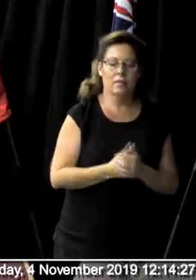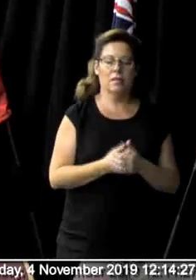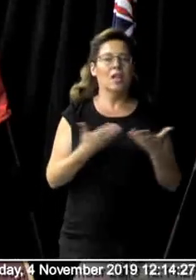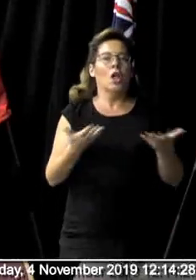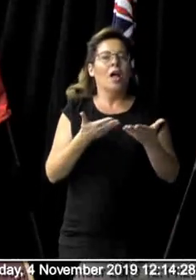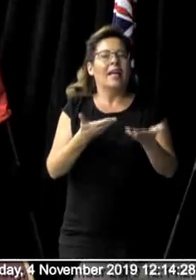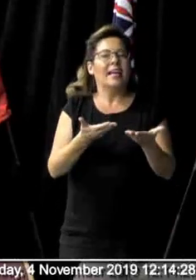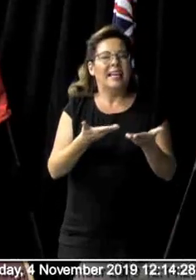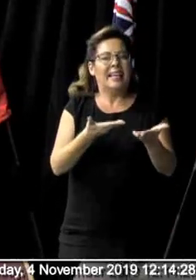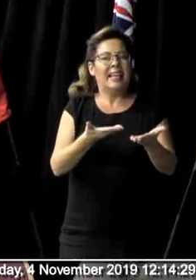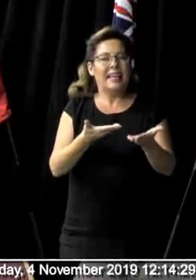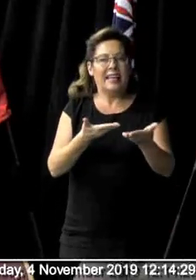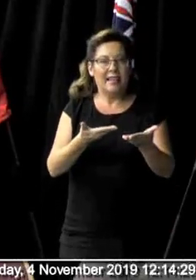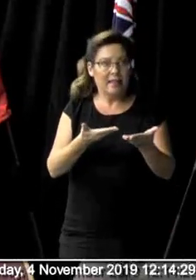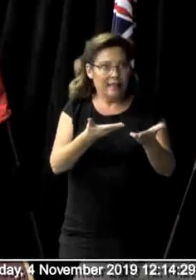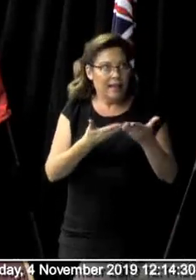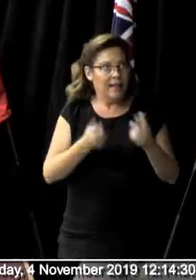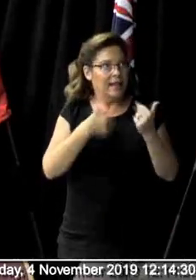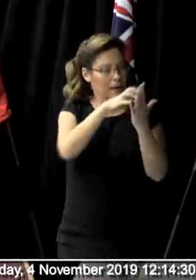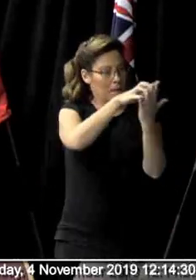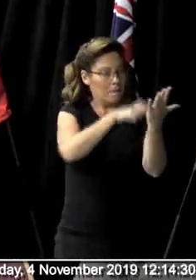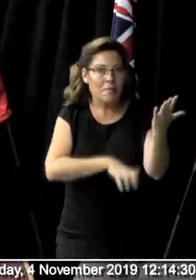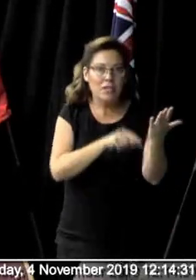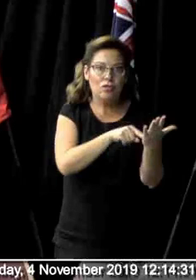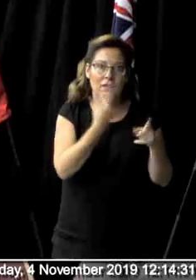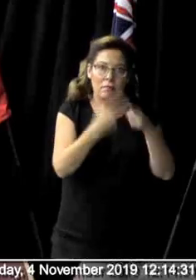which were funded by the government, or the swimming carnival.